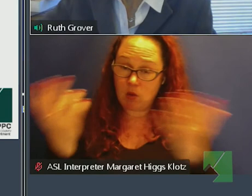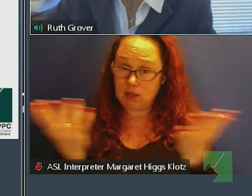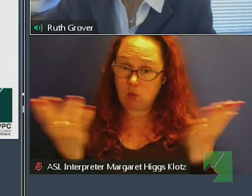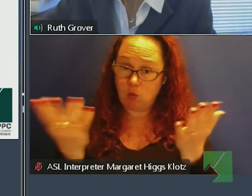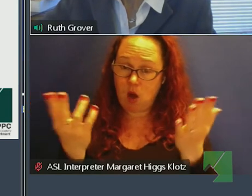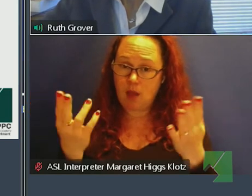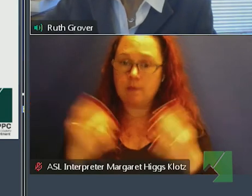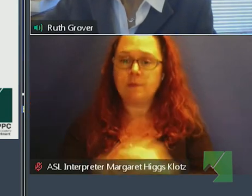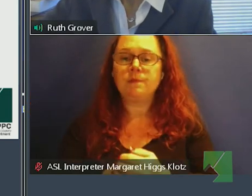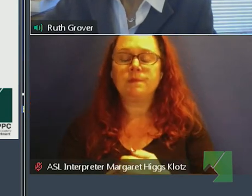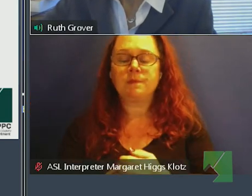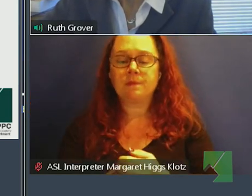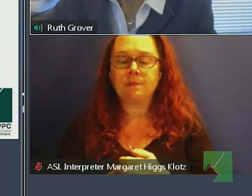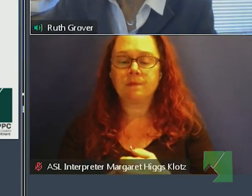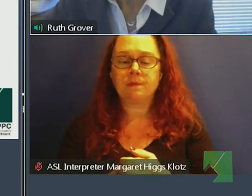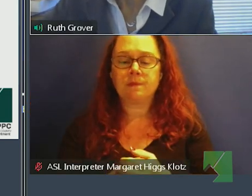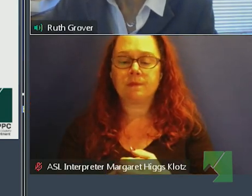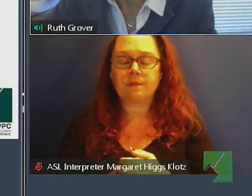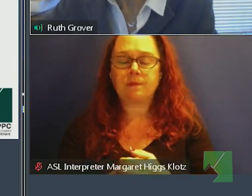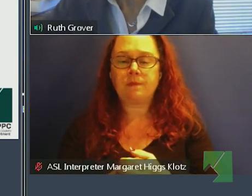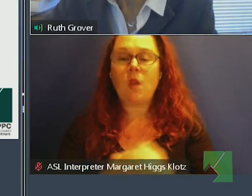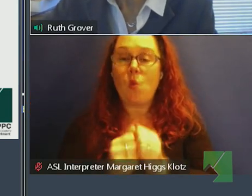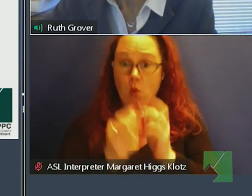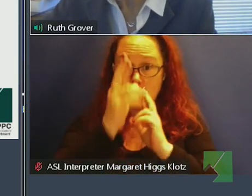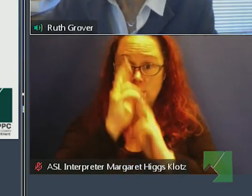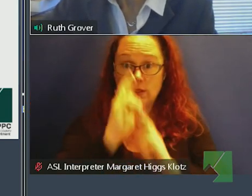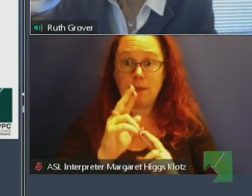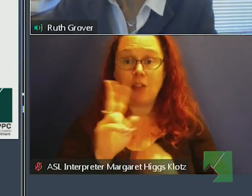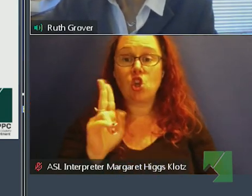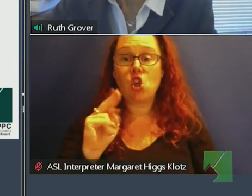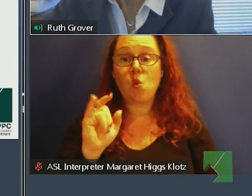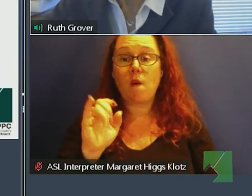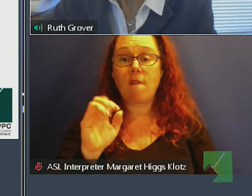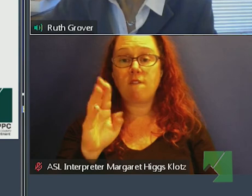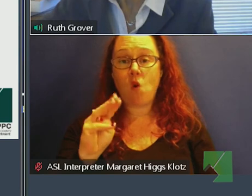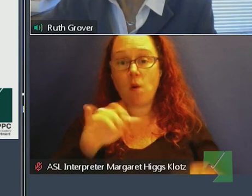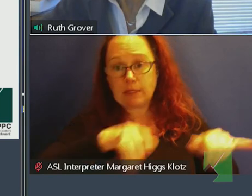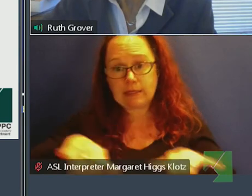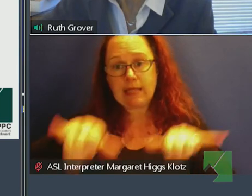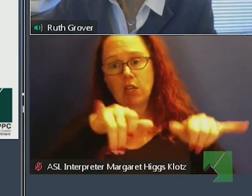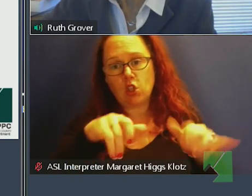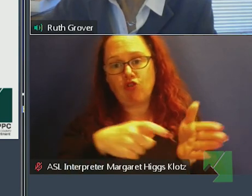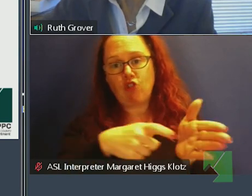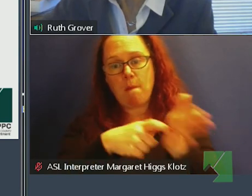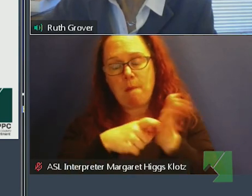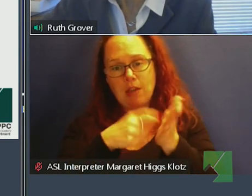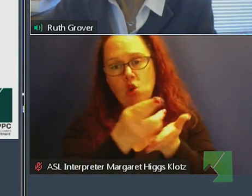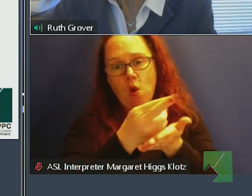as follows with respect to the uninformed standards for mandatory reviews, section 18 pages, 14 to 15.